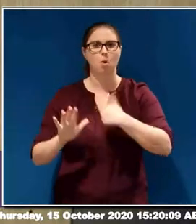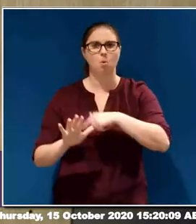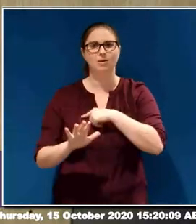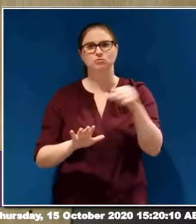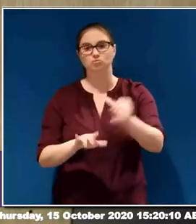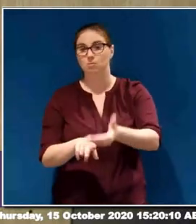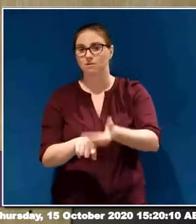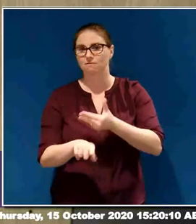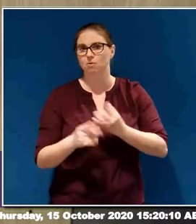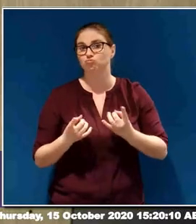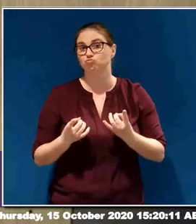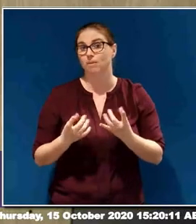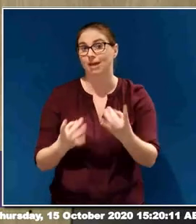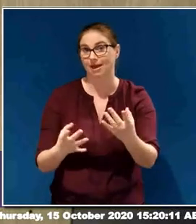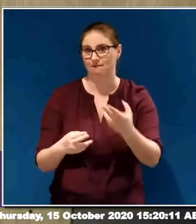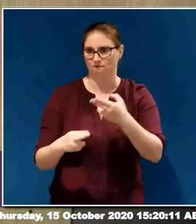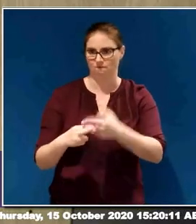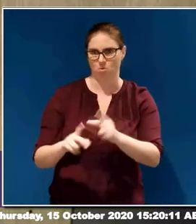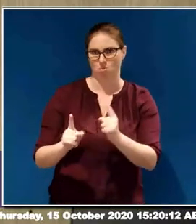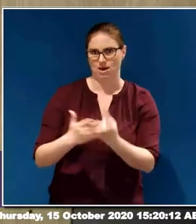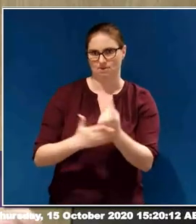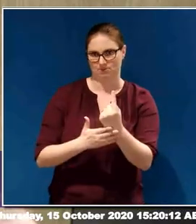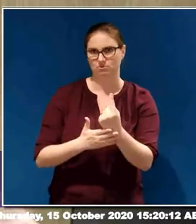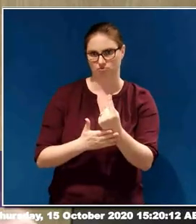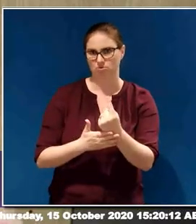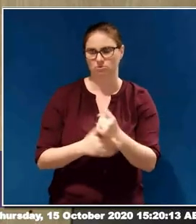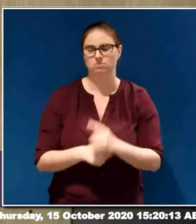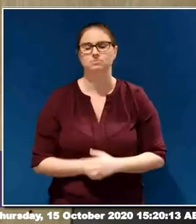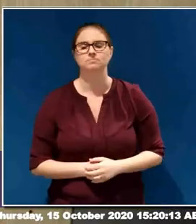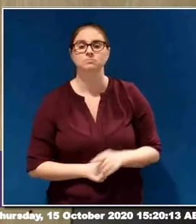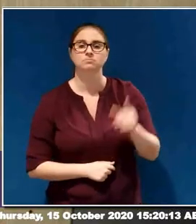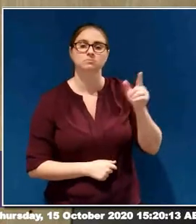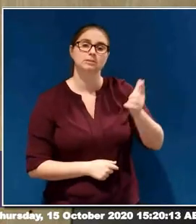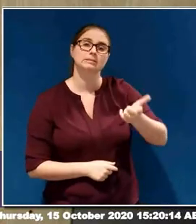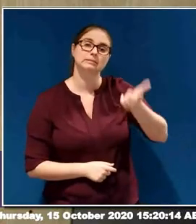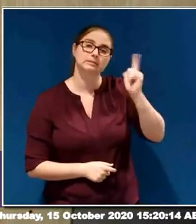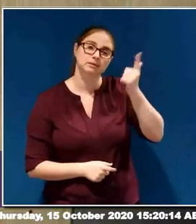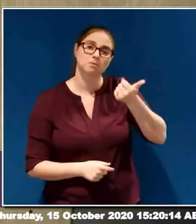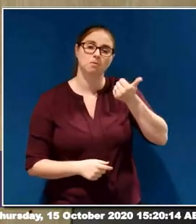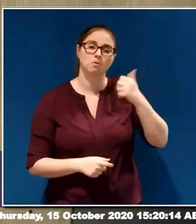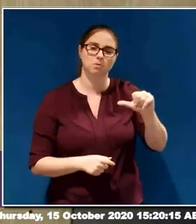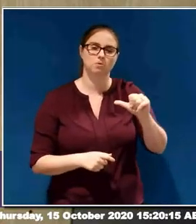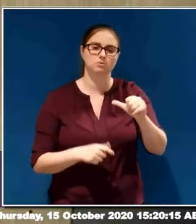And basically, teachers use strategies like pre-correction, diversion,